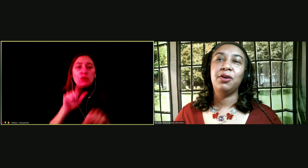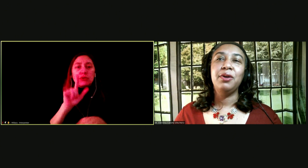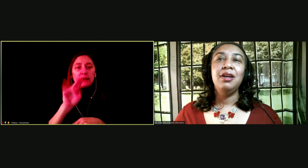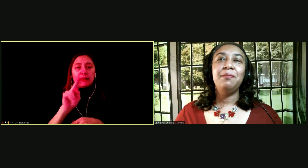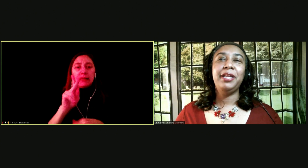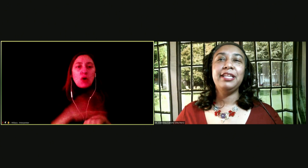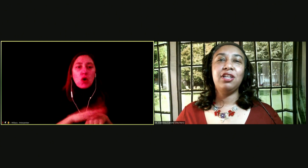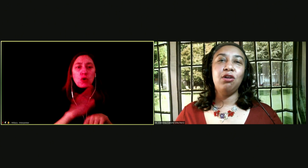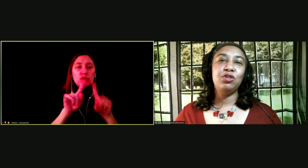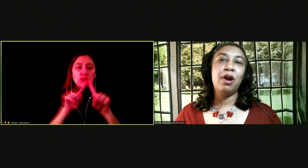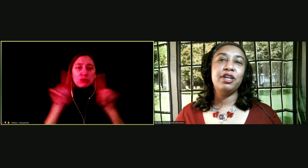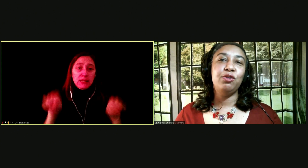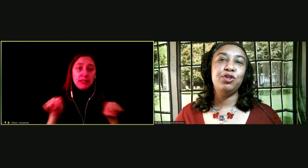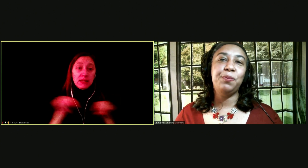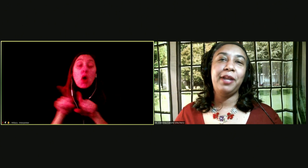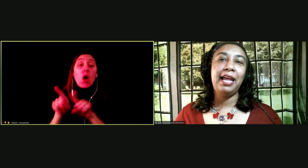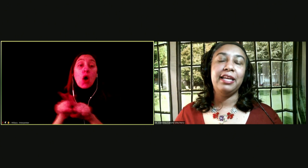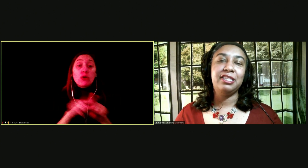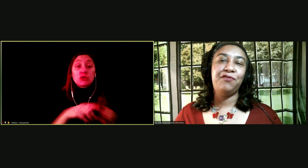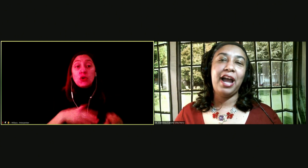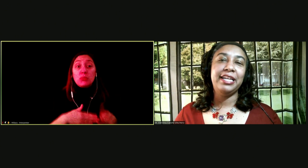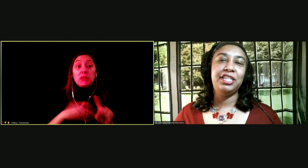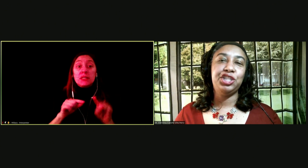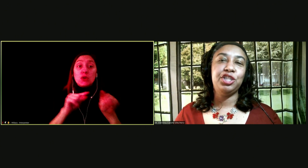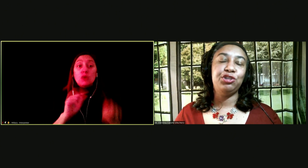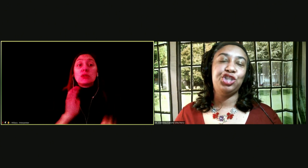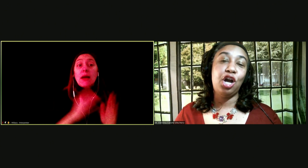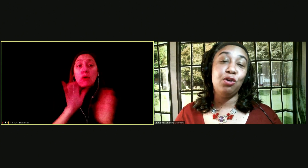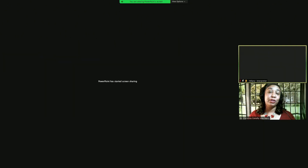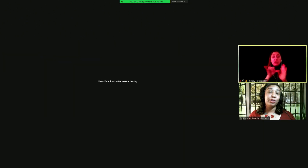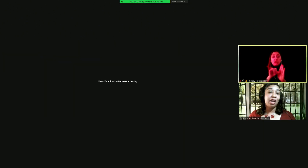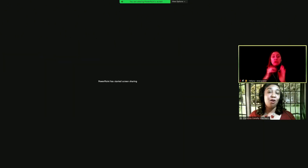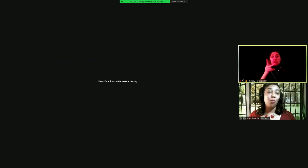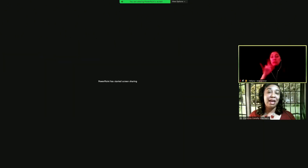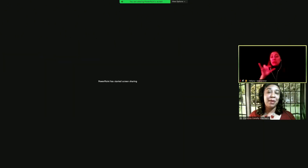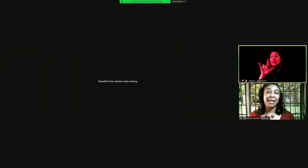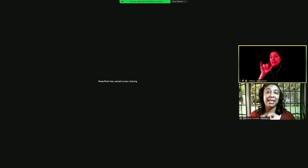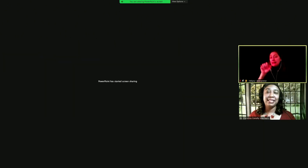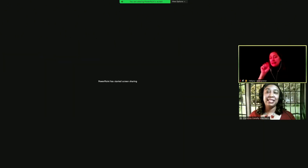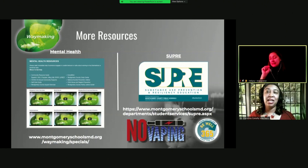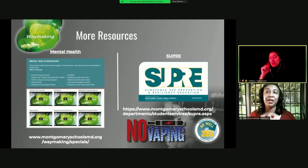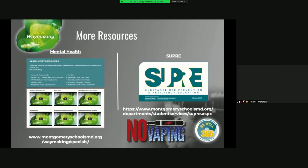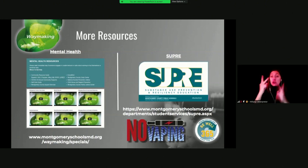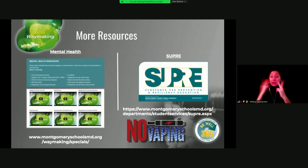ALSO, PLEASE GO TO OUR YOUTUBE PLAYLIST TO FIND ADDITIONAL SHOWS IN OUR WAY MAKING SERIOUS.